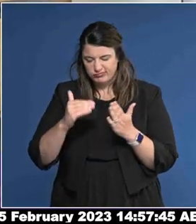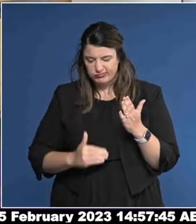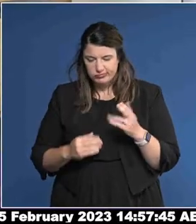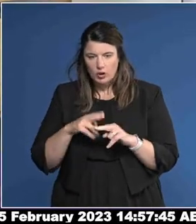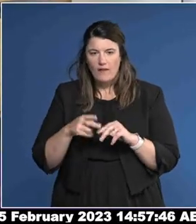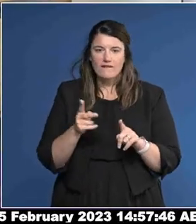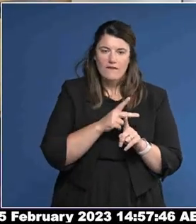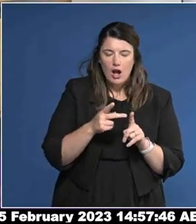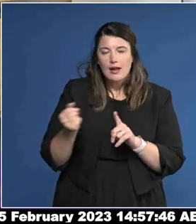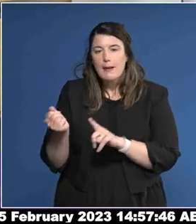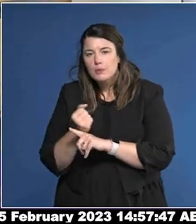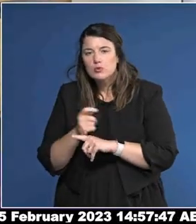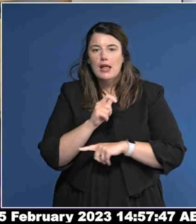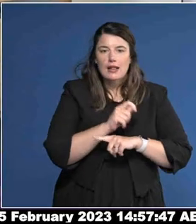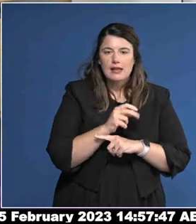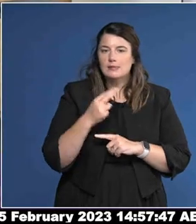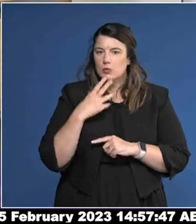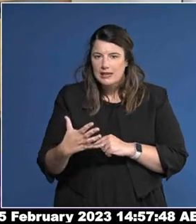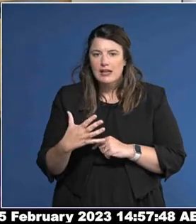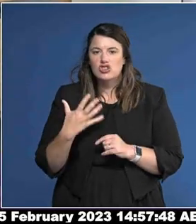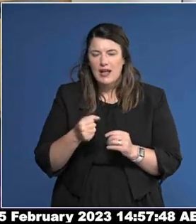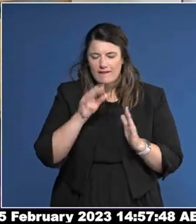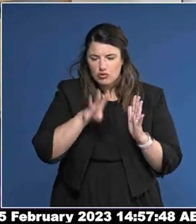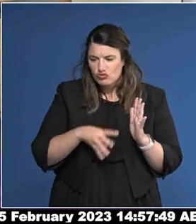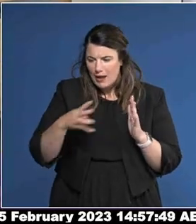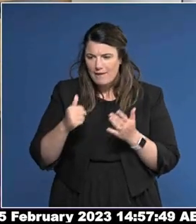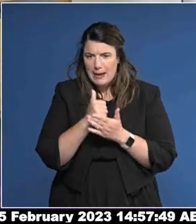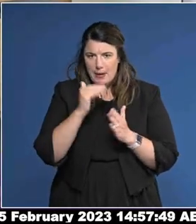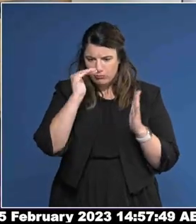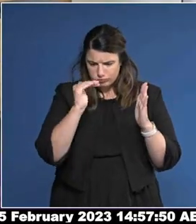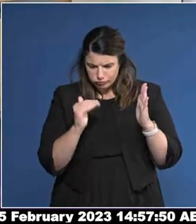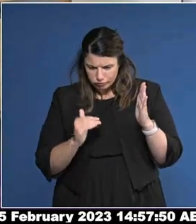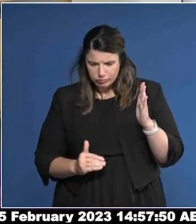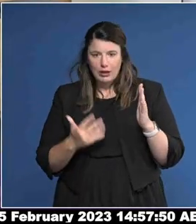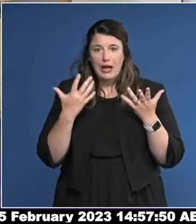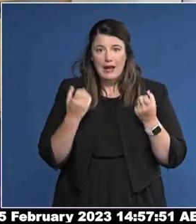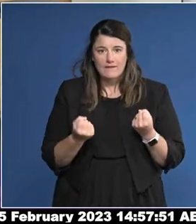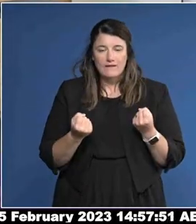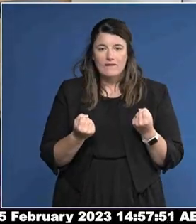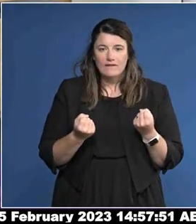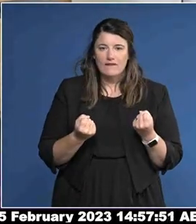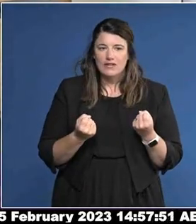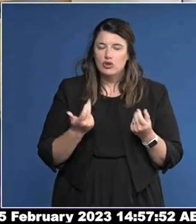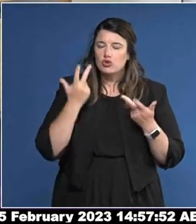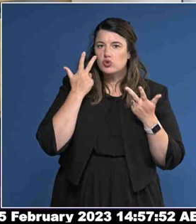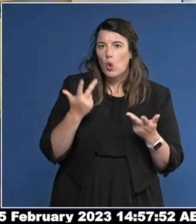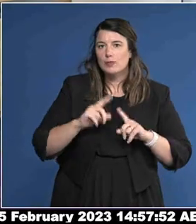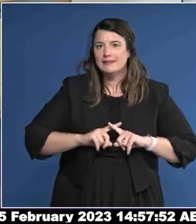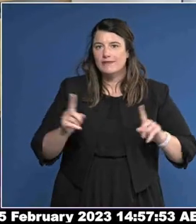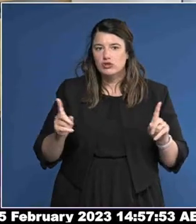And it's got a number of graphs and figures that record the incidents.